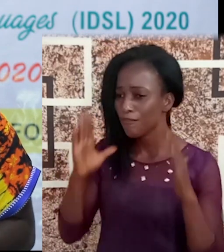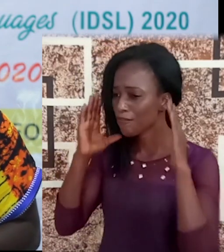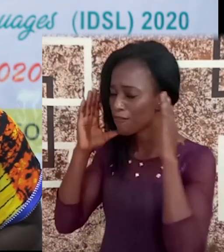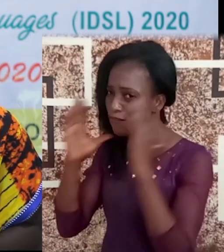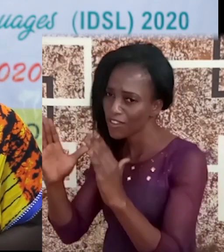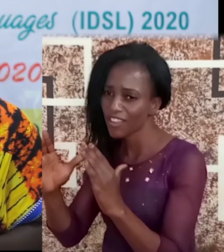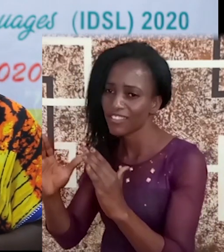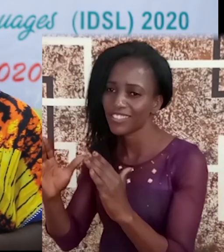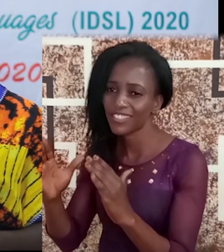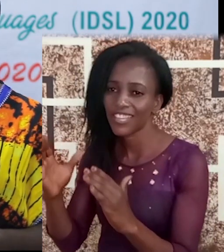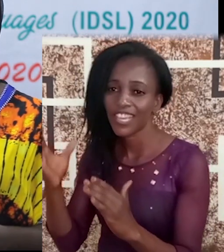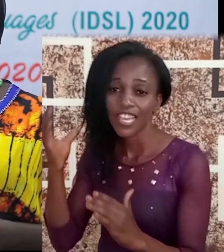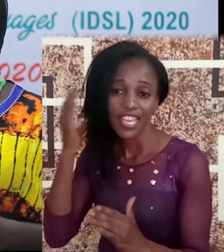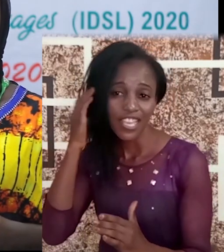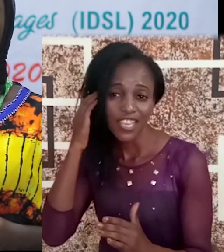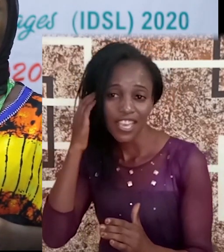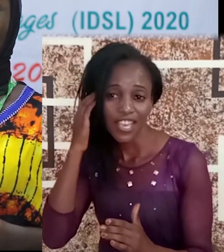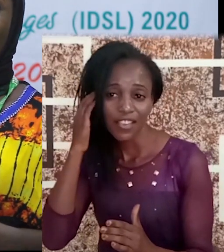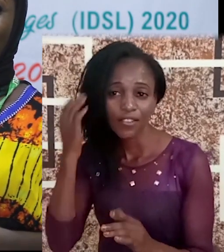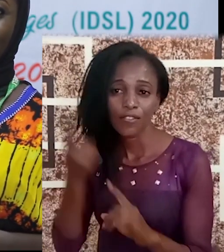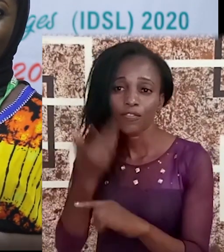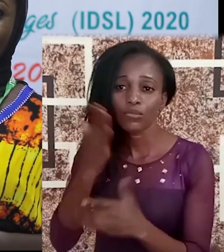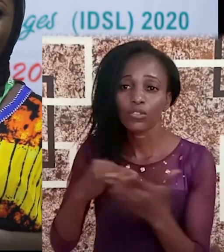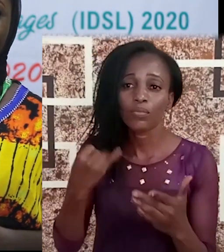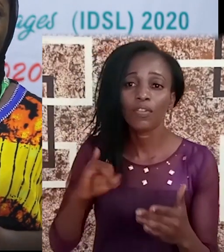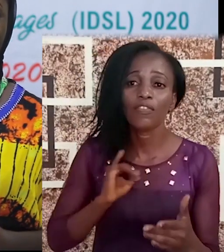Now let’s hear from some of our experts what they have to say about this.